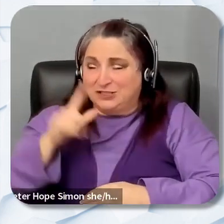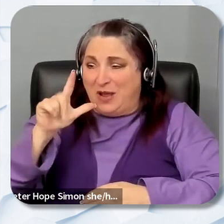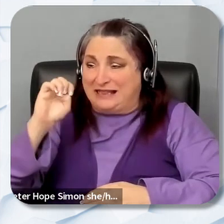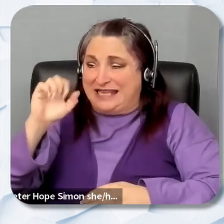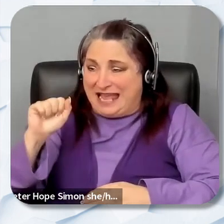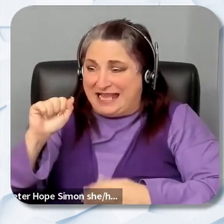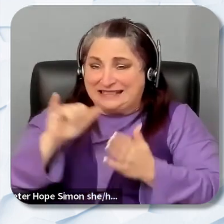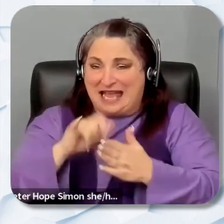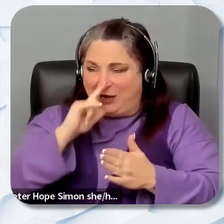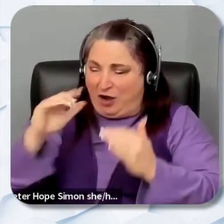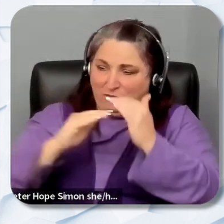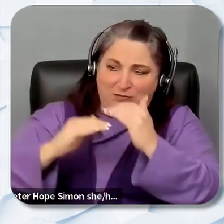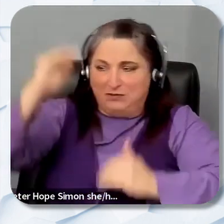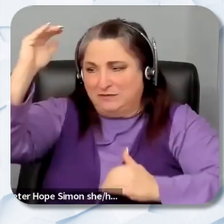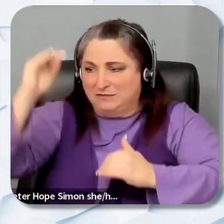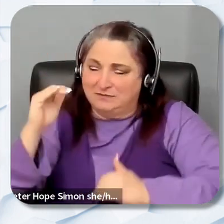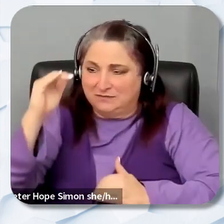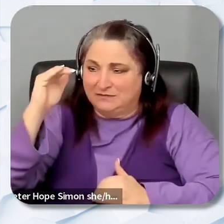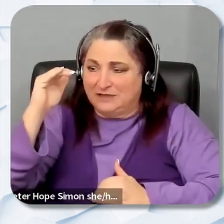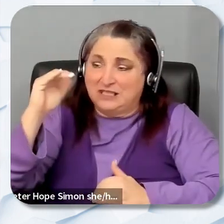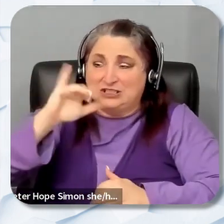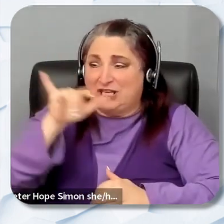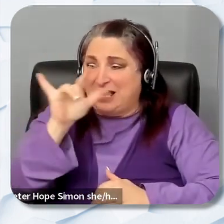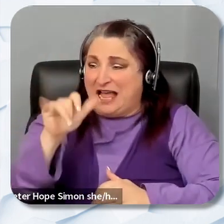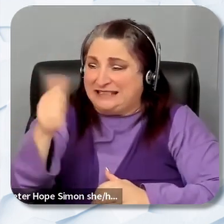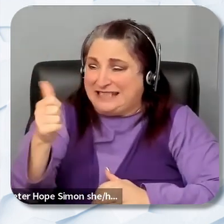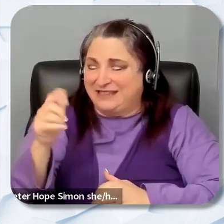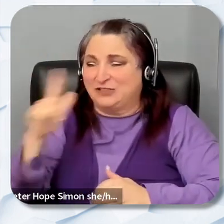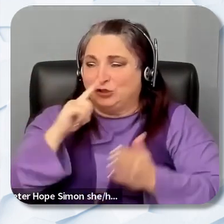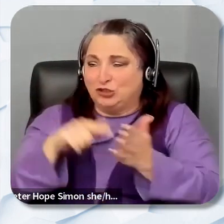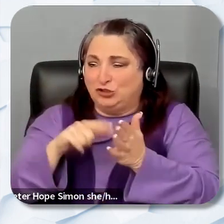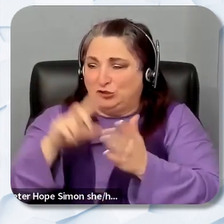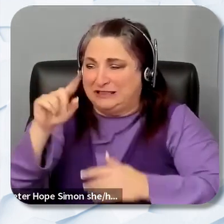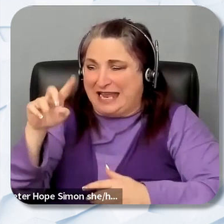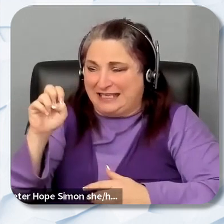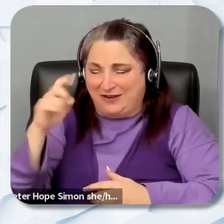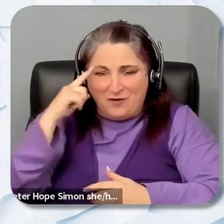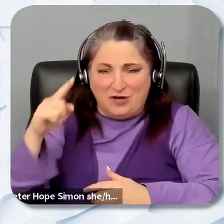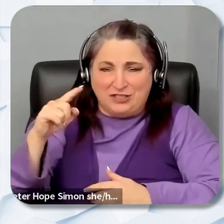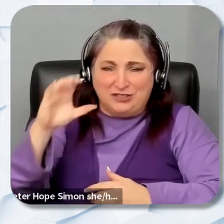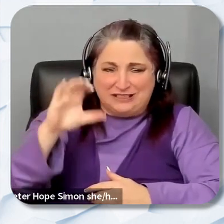Disproportionate, July 10th is your due date for your CCEIS report. That's your C-C-E-I-S